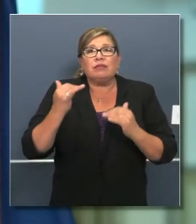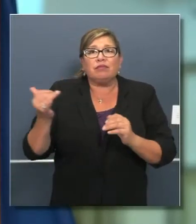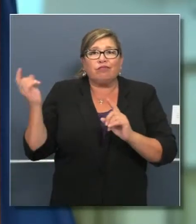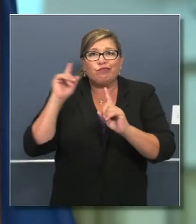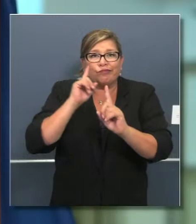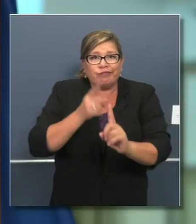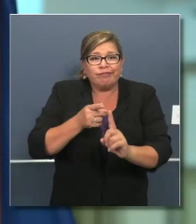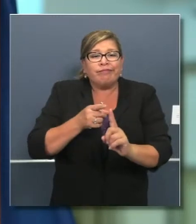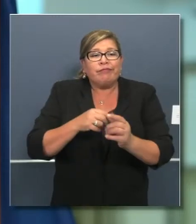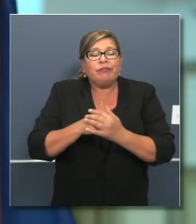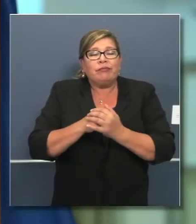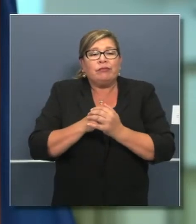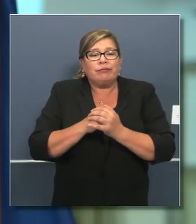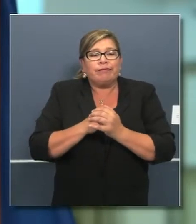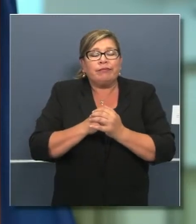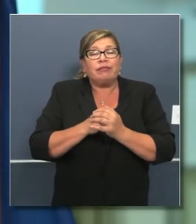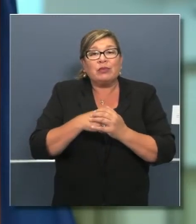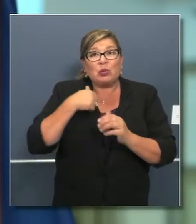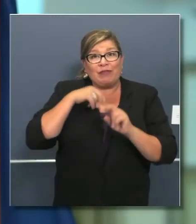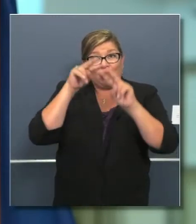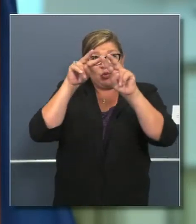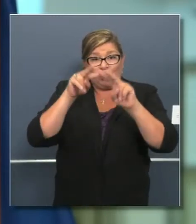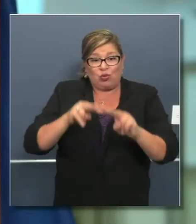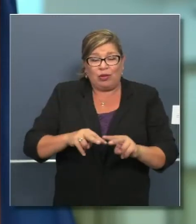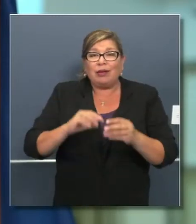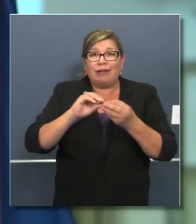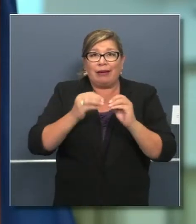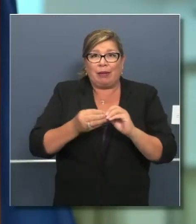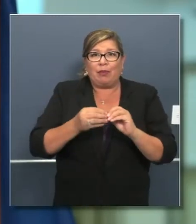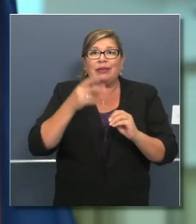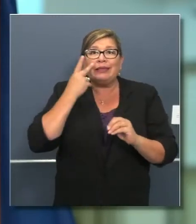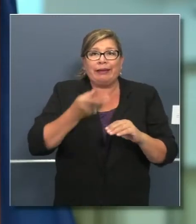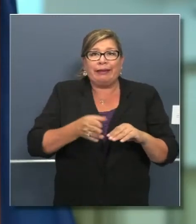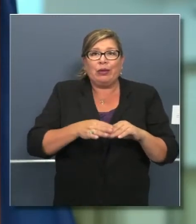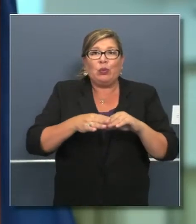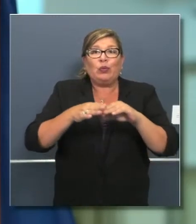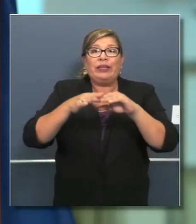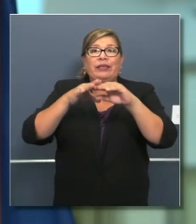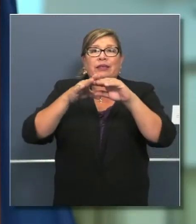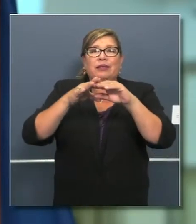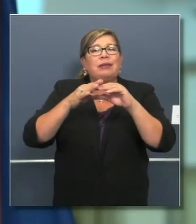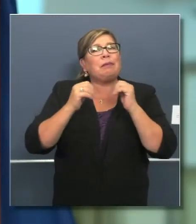we've seen a lot of those numbers are reflected in increases in the bay area that's part of the state